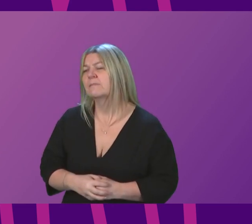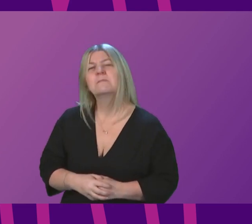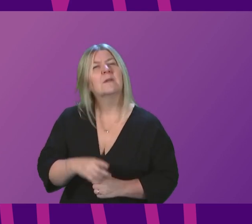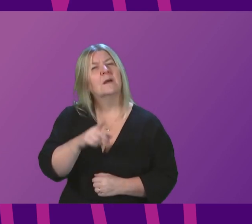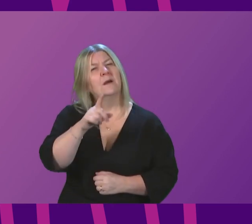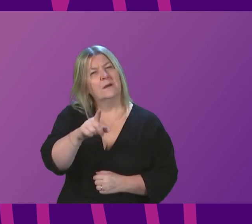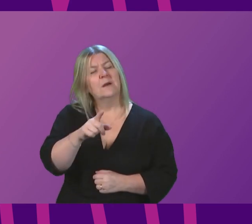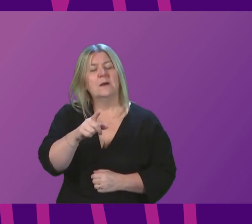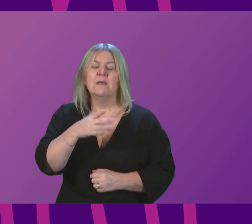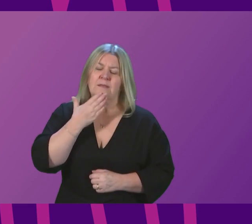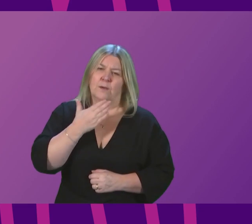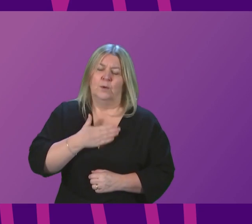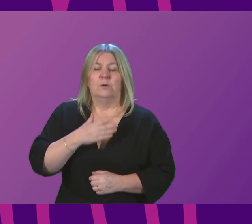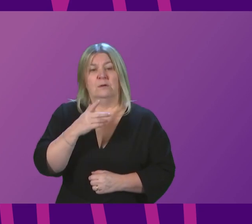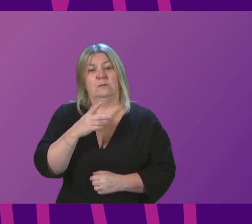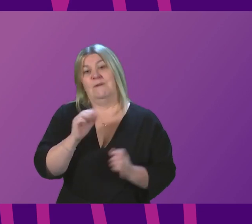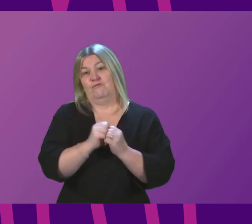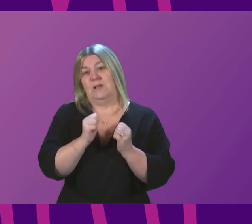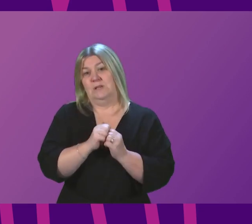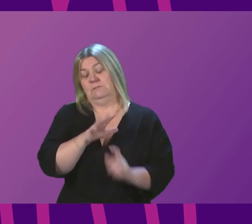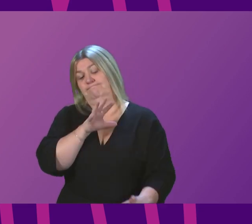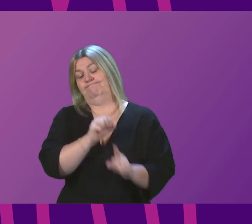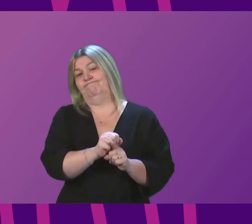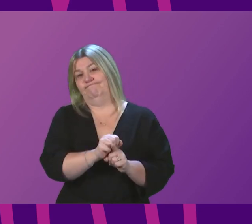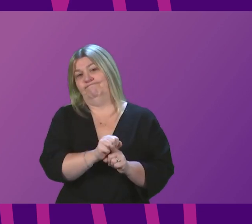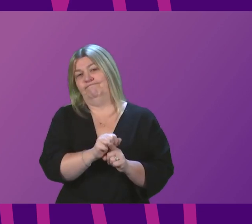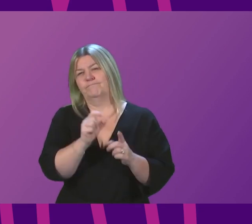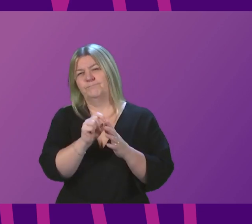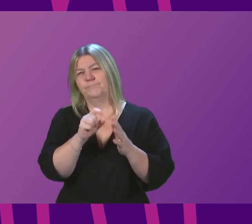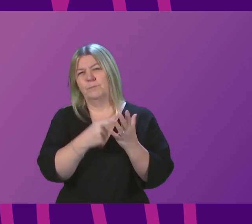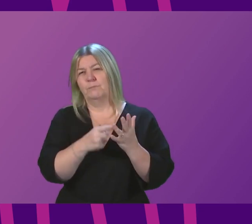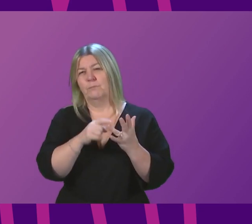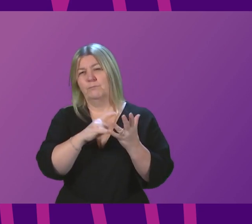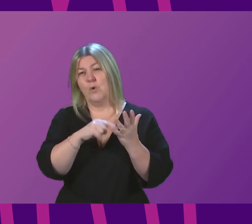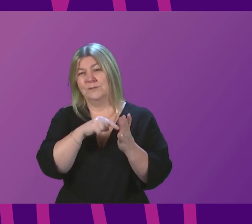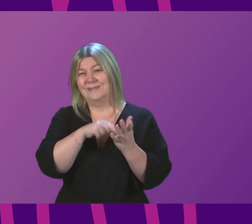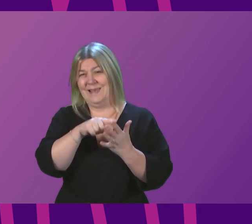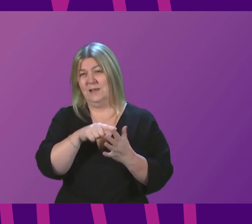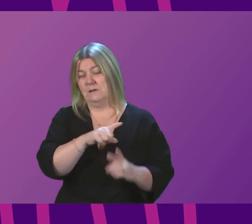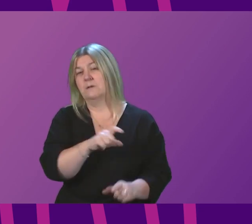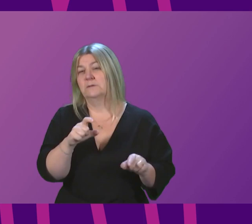I have a friend who has just been diagnosed with an aggressive form of prostate cancer that has unfortunately spread to other areas.